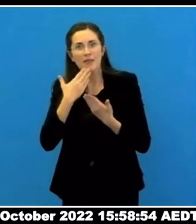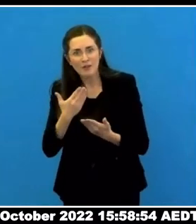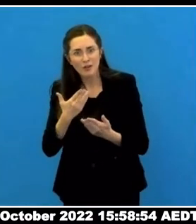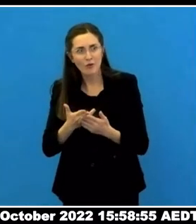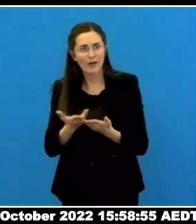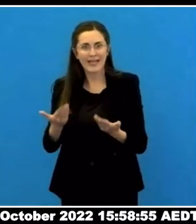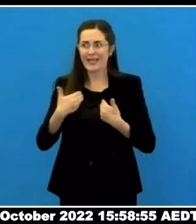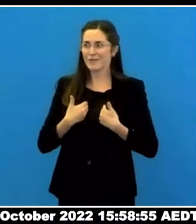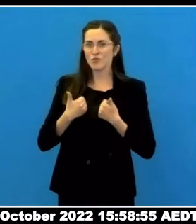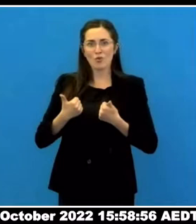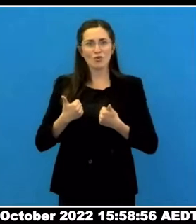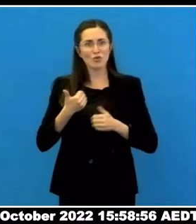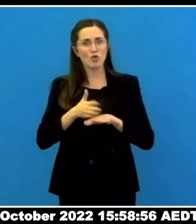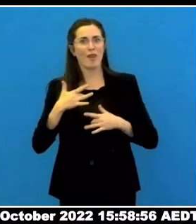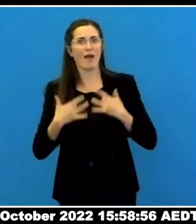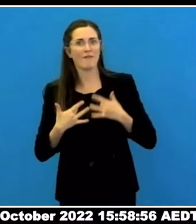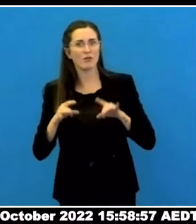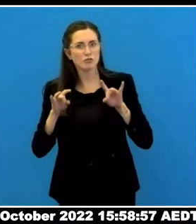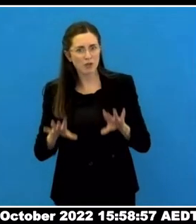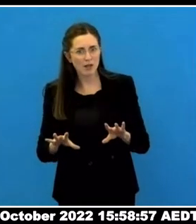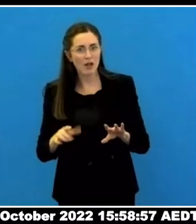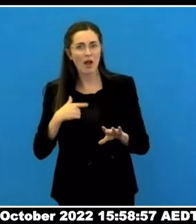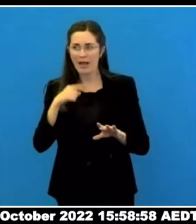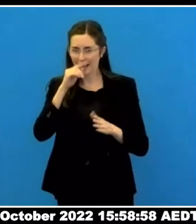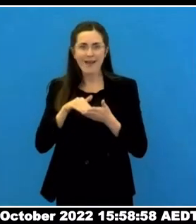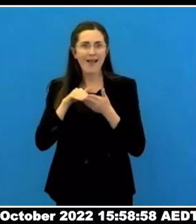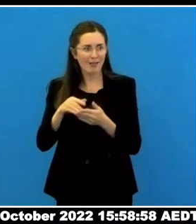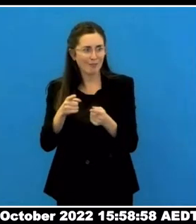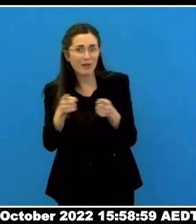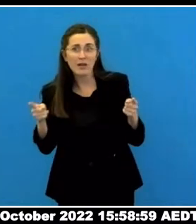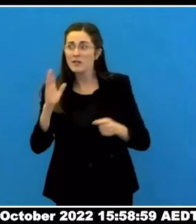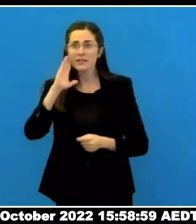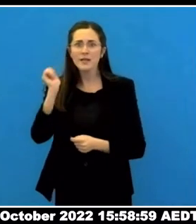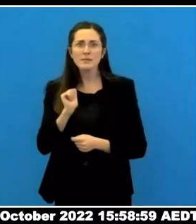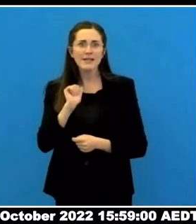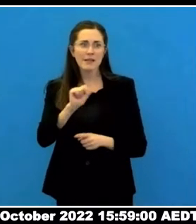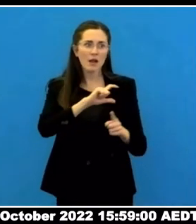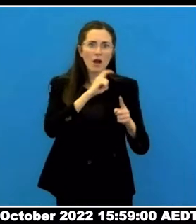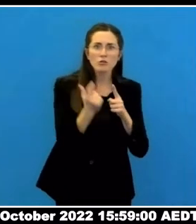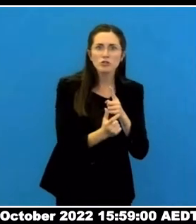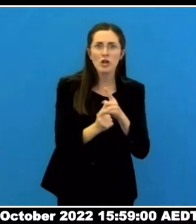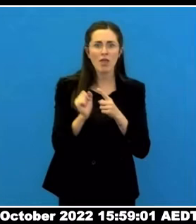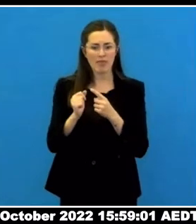It doesn't matter, regardless, the colour, the skin of colour, religion, culture, the language they speak.